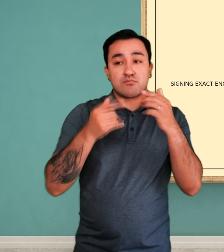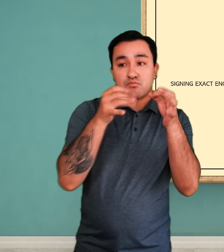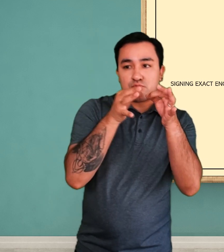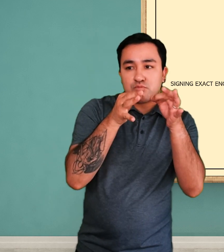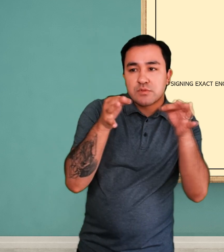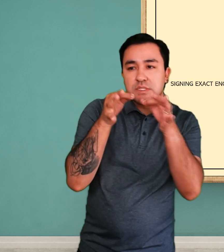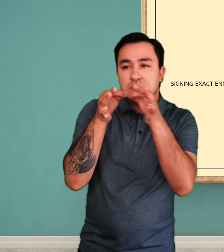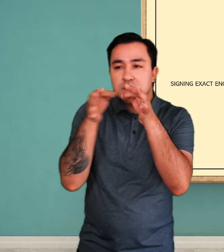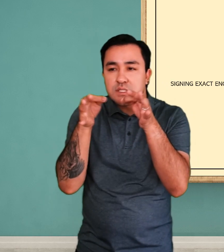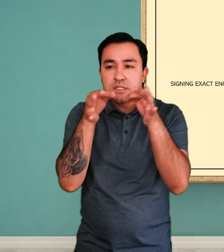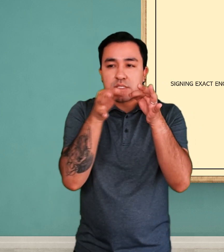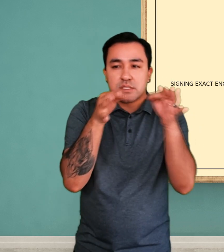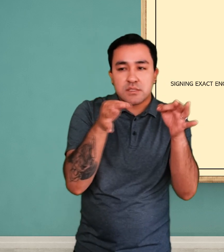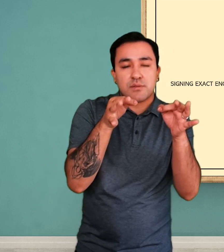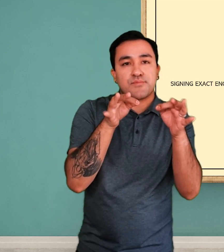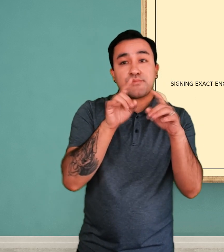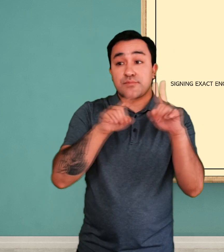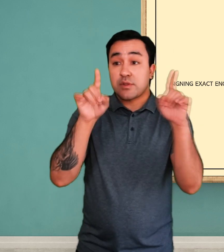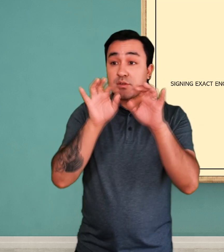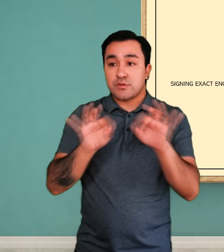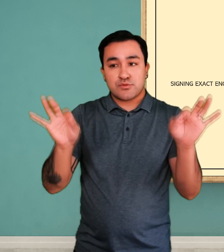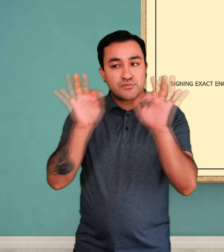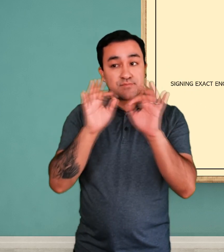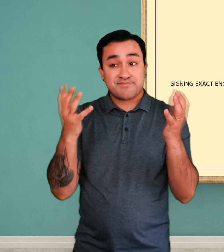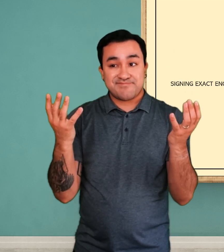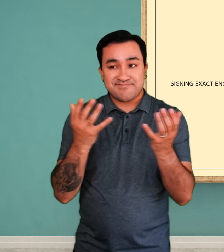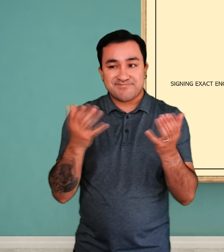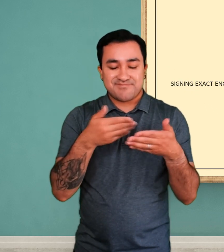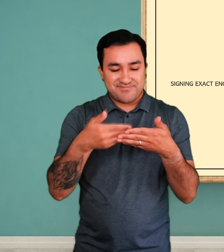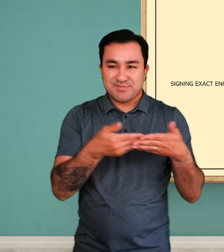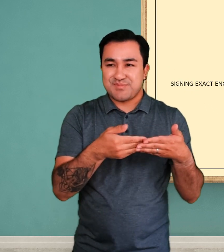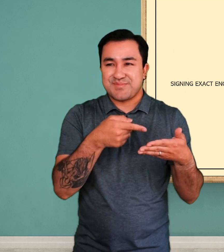However, the most important part of this process was the baby being able to hear.